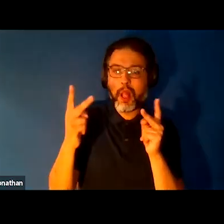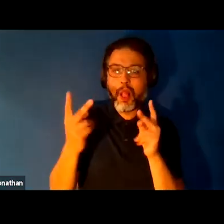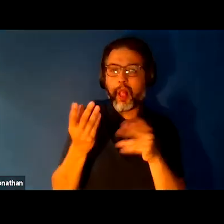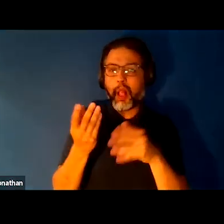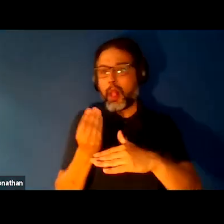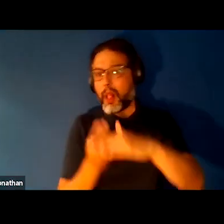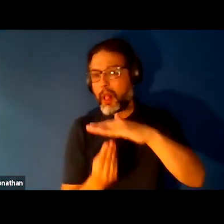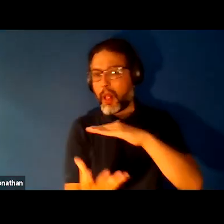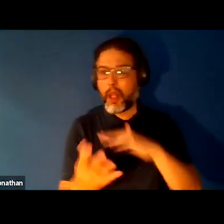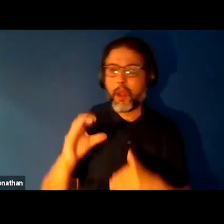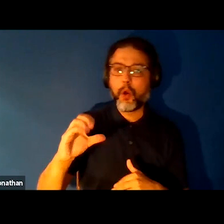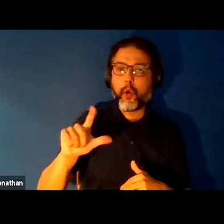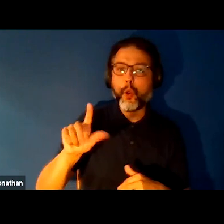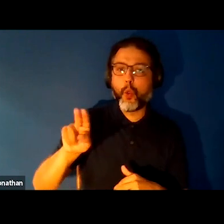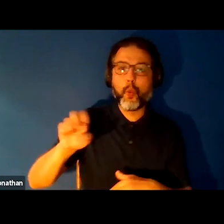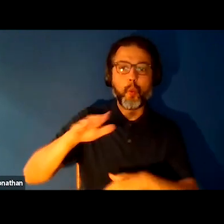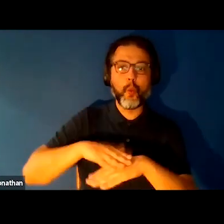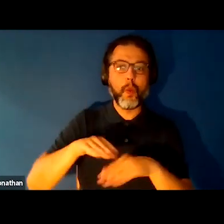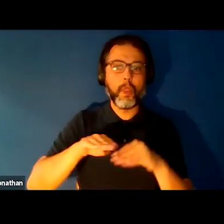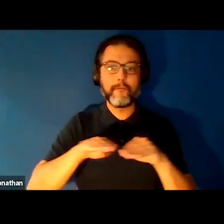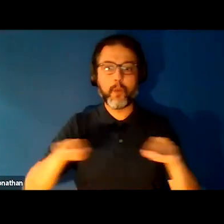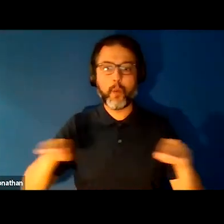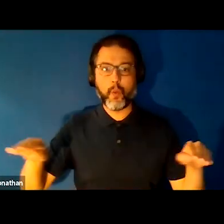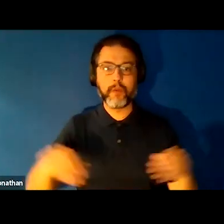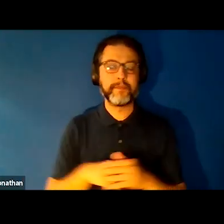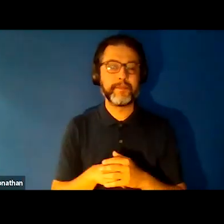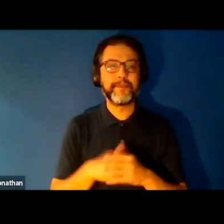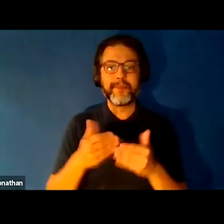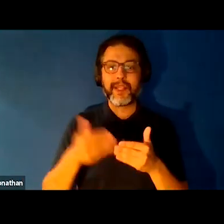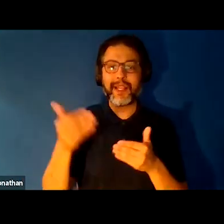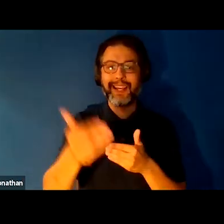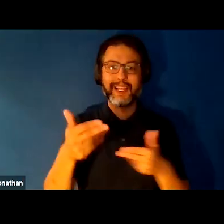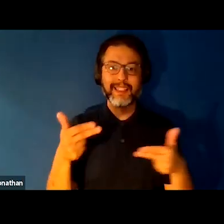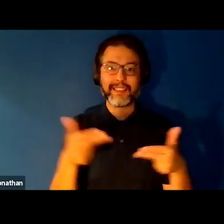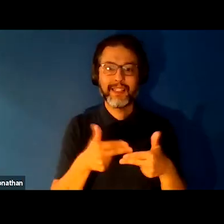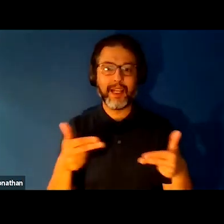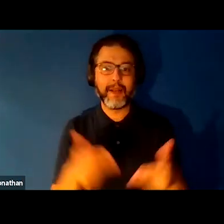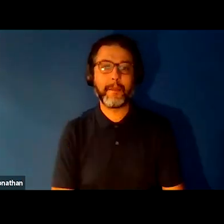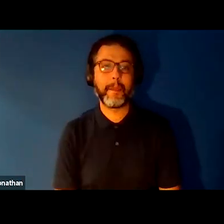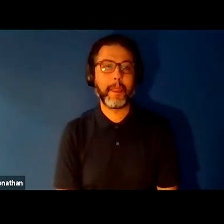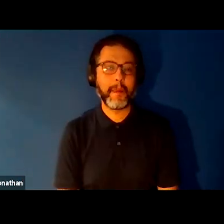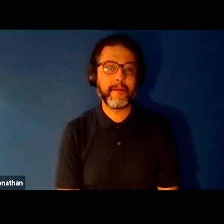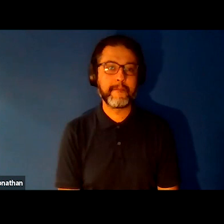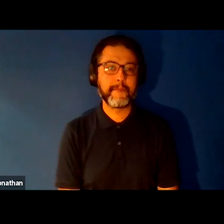in the walkways. Next slide.